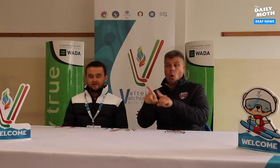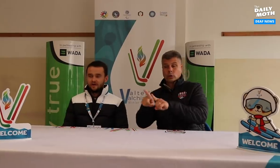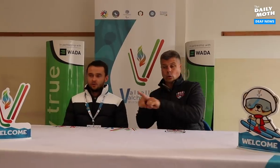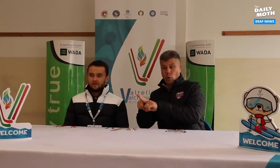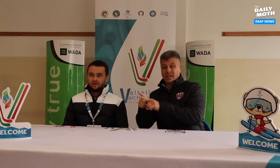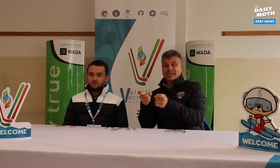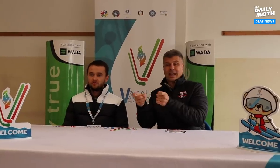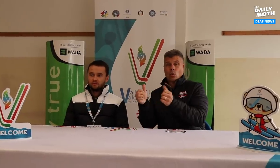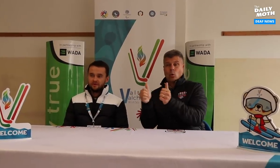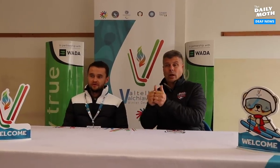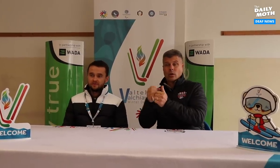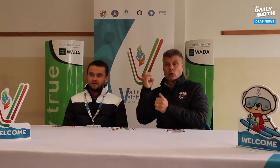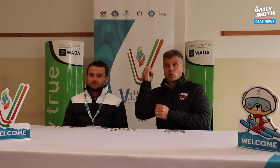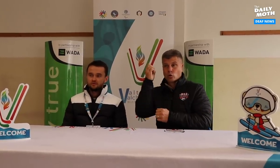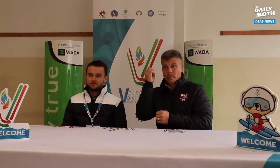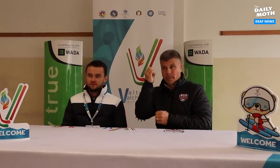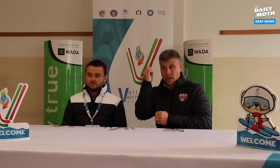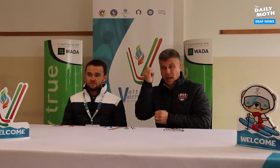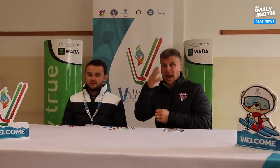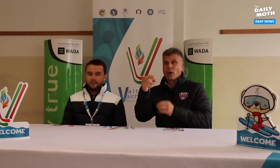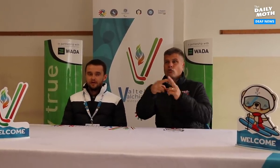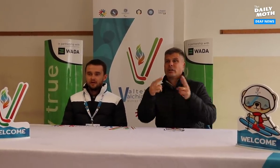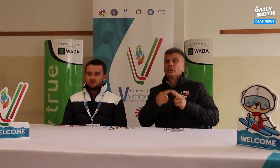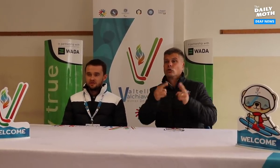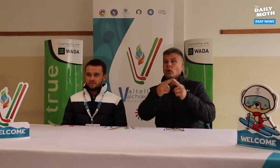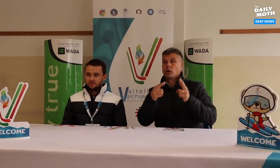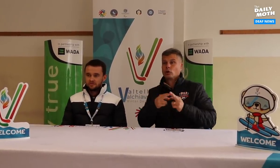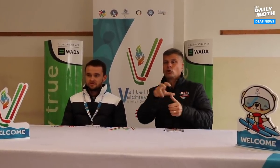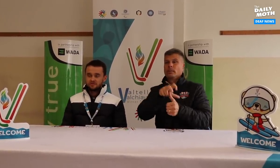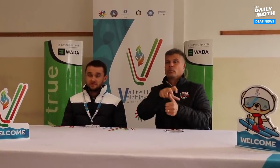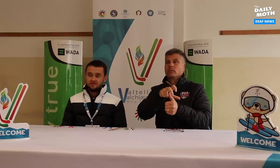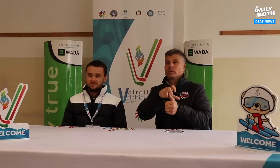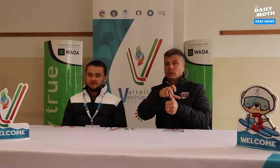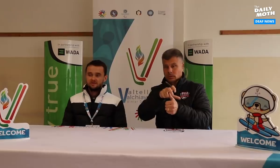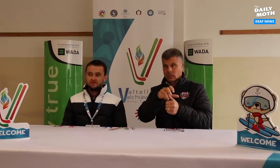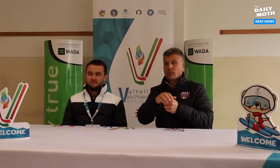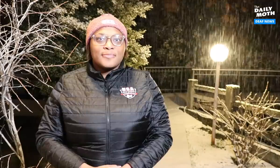I also deal with European and regional championships.